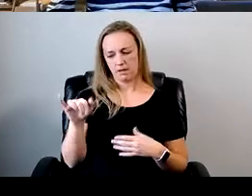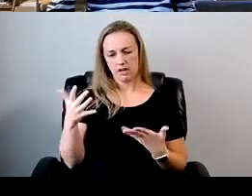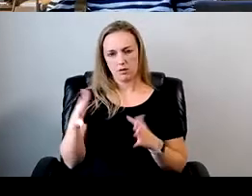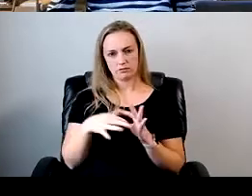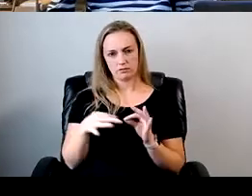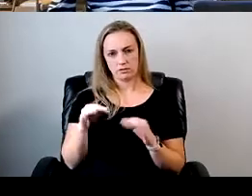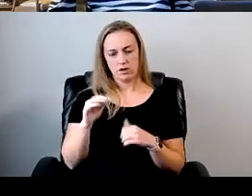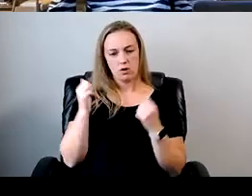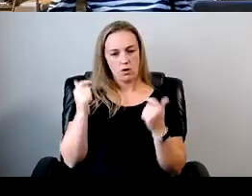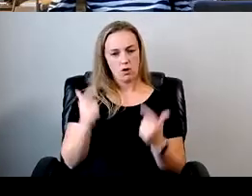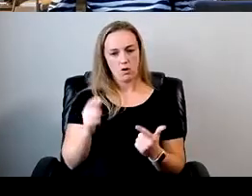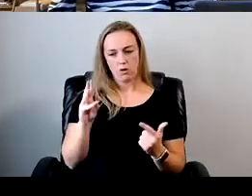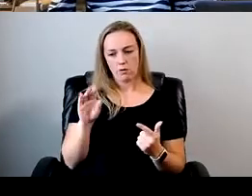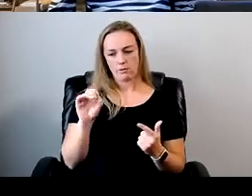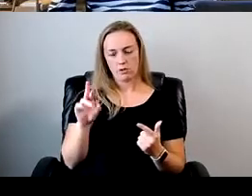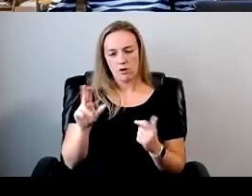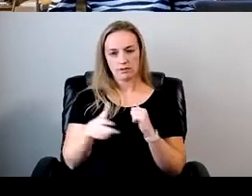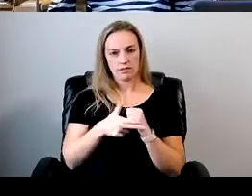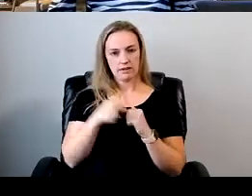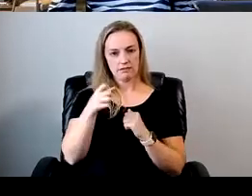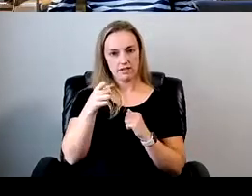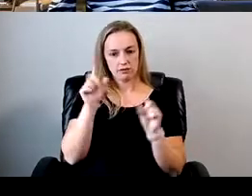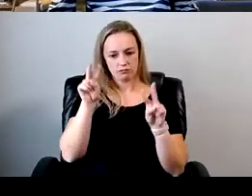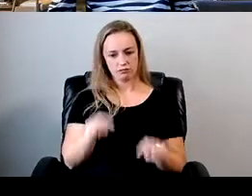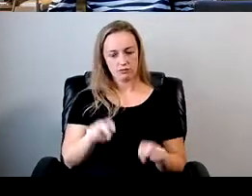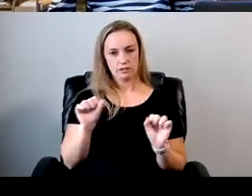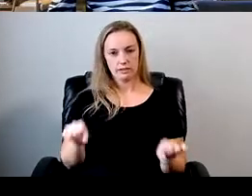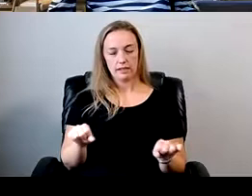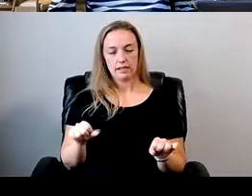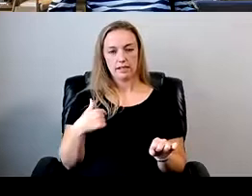All of our webinars are kind of there for you to look at. We have fact sheets, we have models,